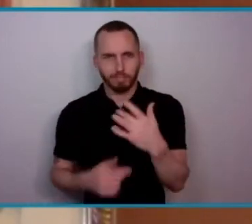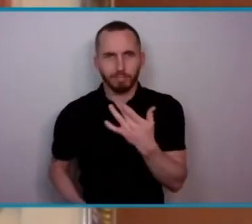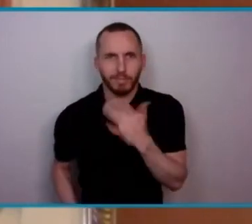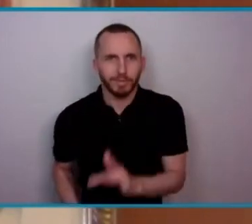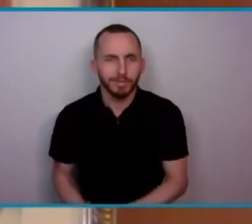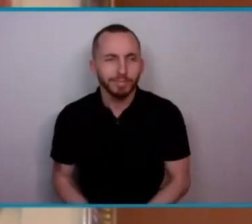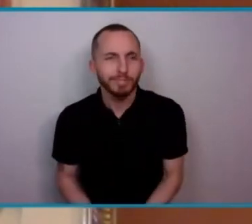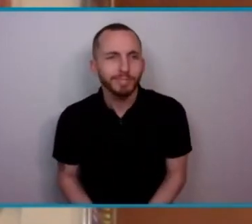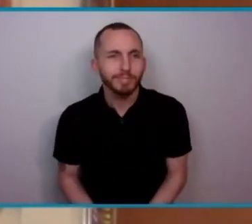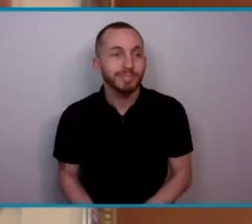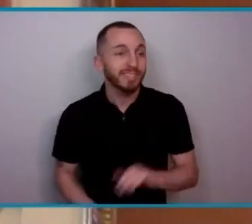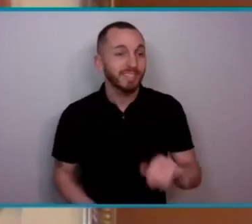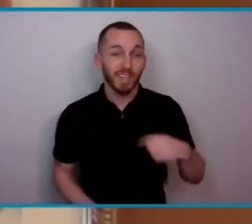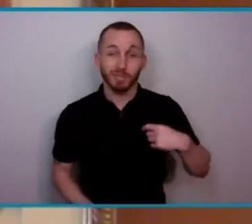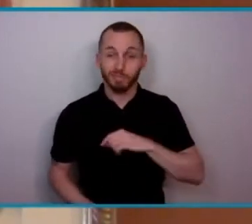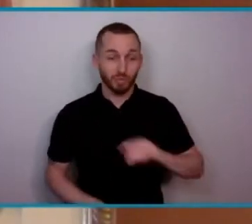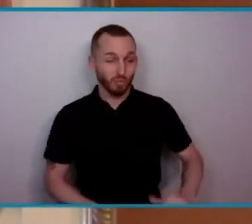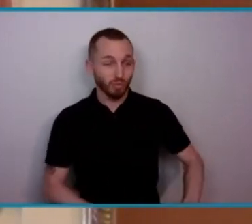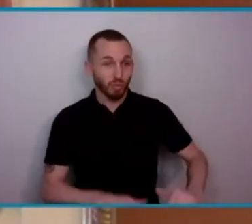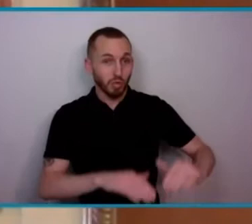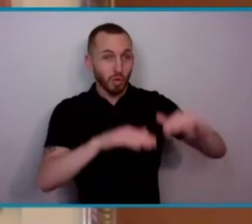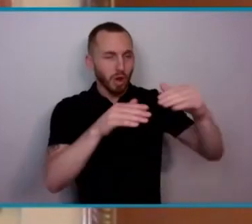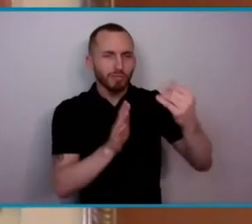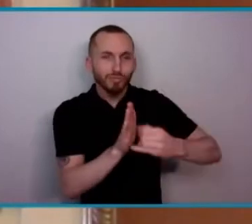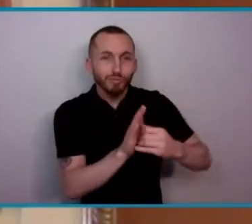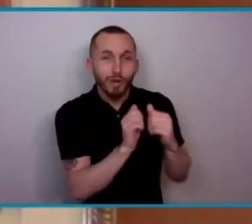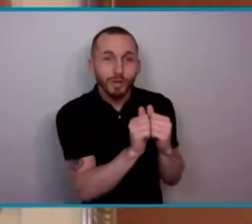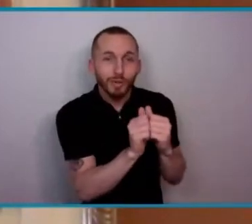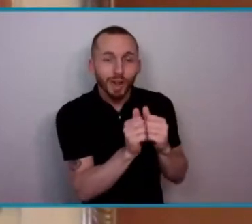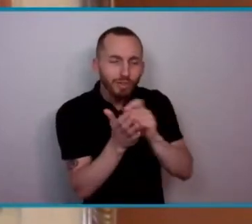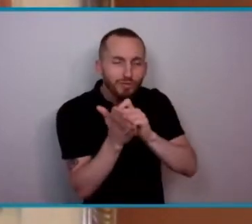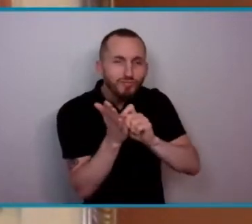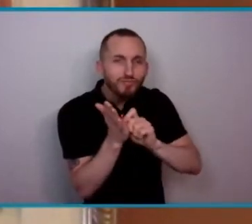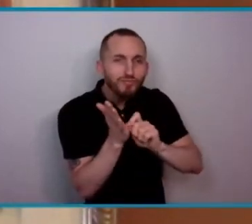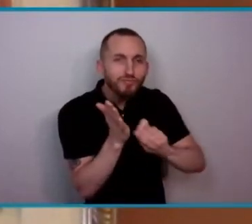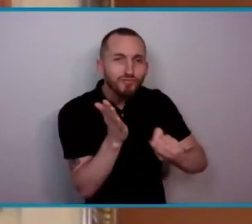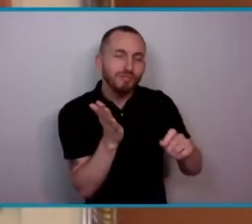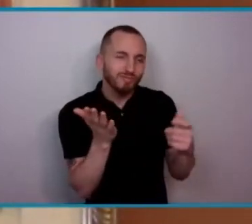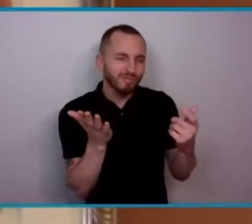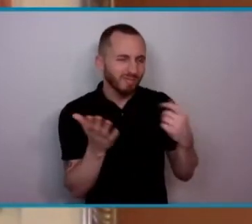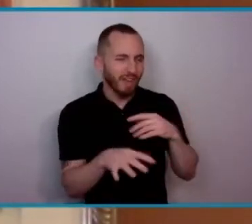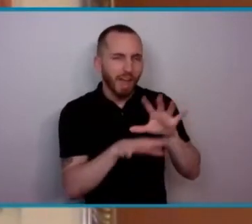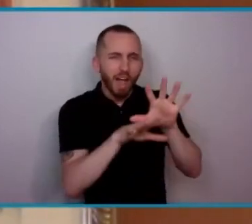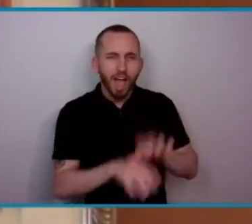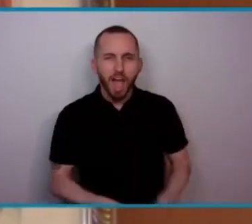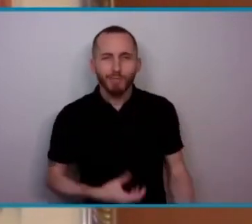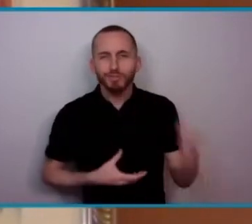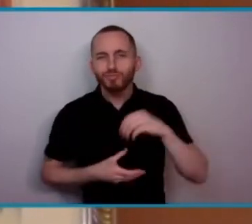habits and practices. And when I was in college I took courses in drawing, sculpture, printmaking, and that